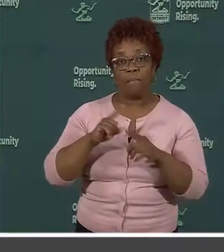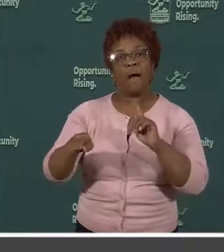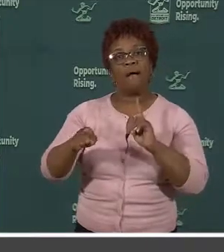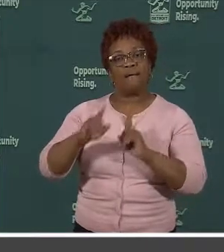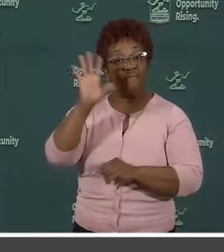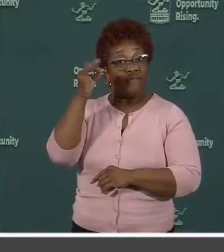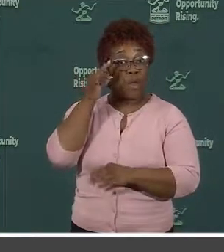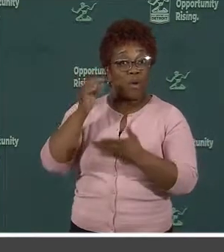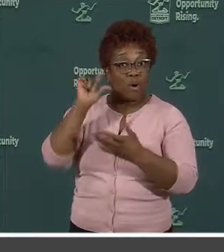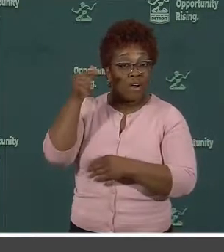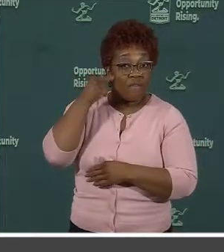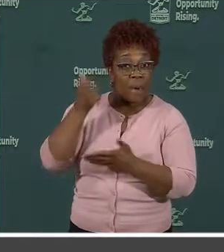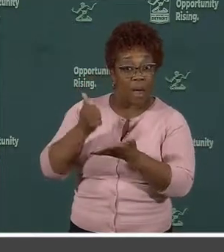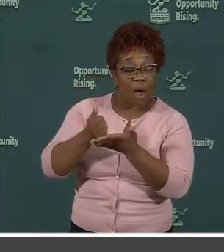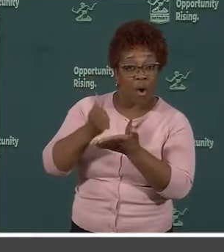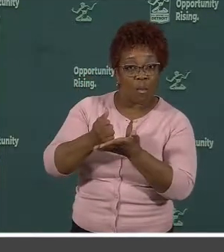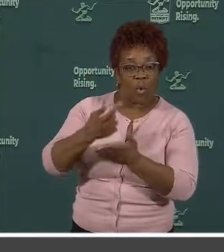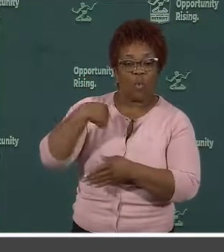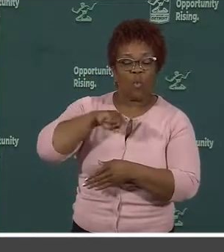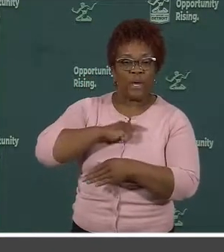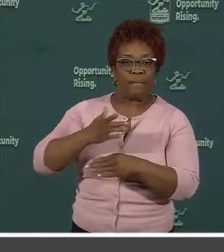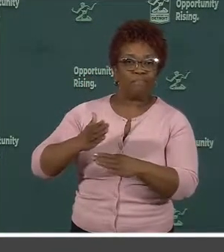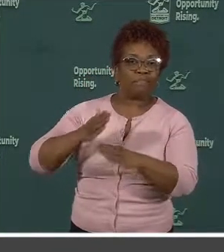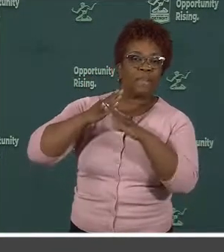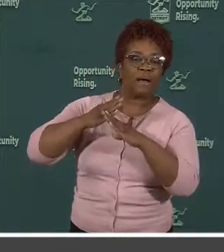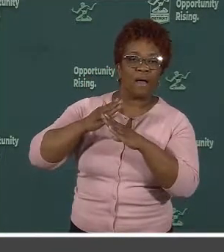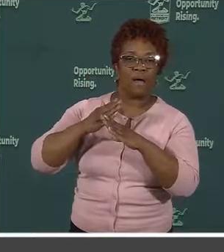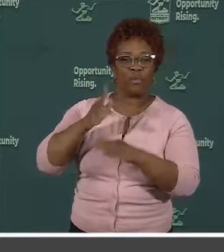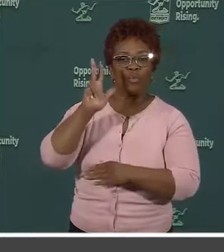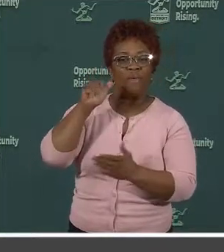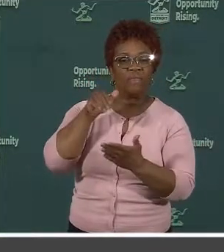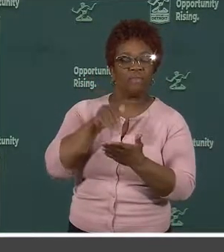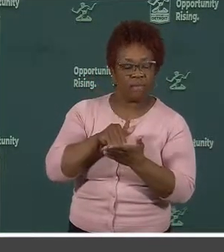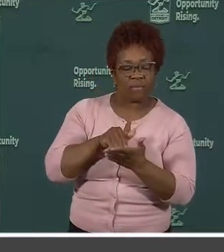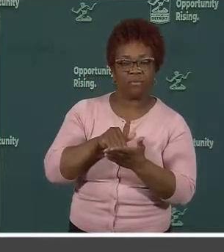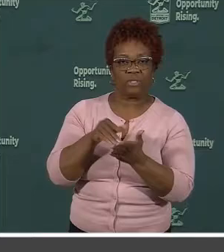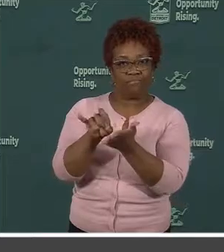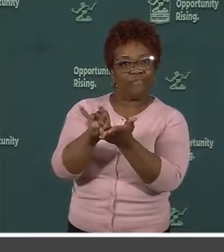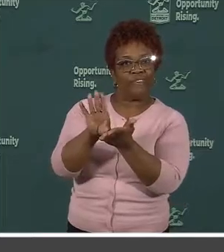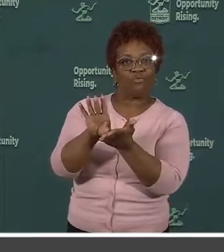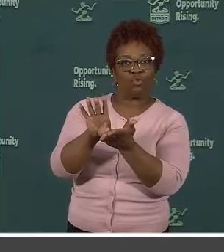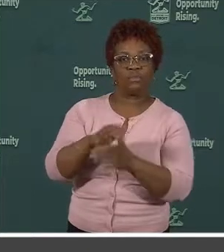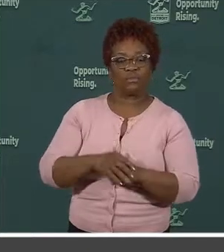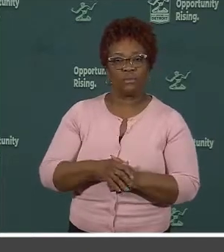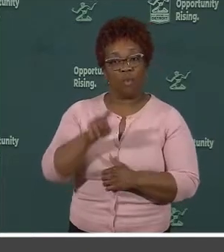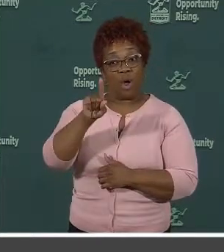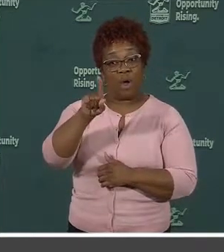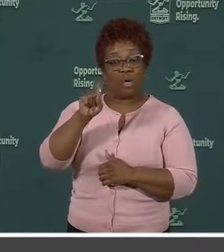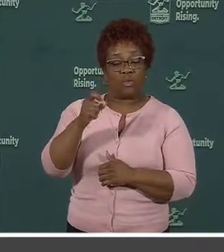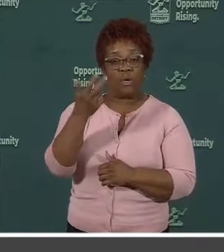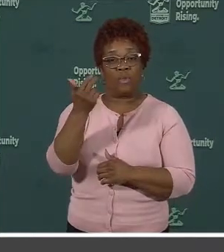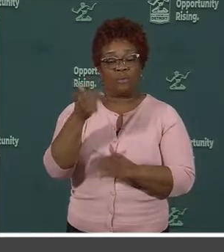THOUSAND EVICTIONS THROUGH THE FEDERAL SIERRA PROGRAM ONE HUNDRED AND THIRTY MILLION DOLLARS BEEN PAID TO LANDLORDS BECAUSE IT WASN'T FAIR FOR THE